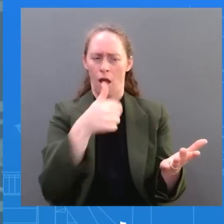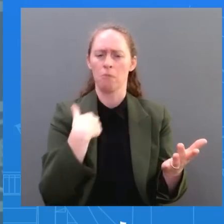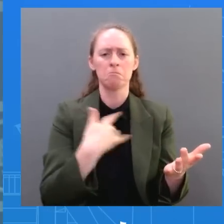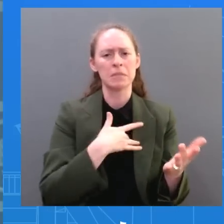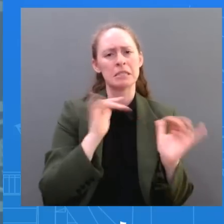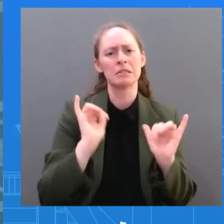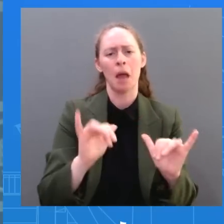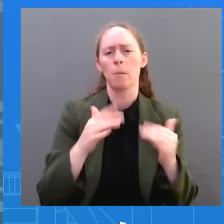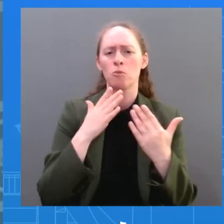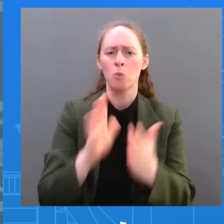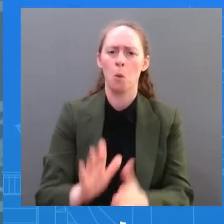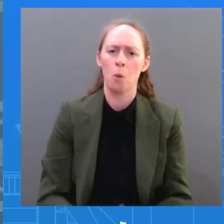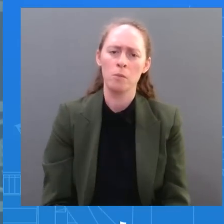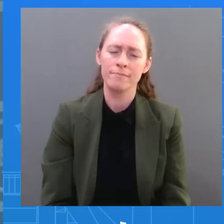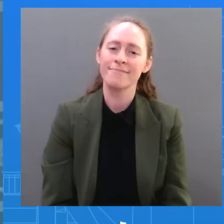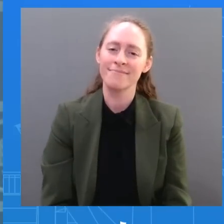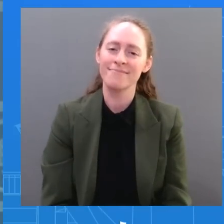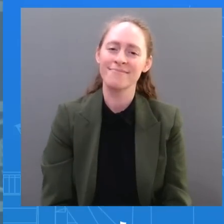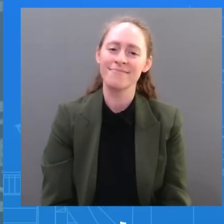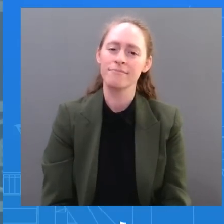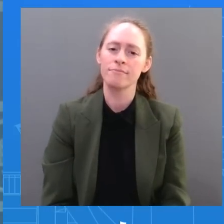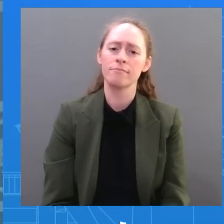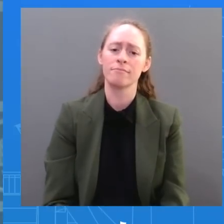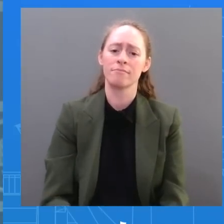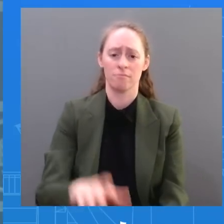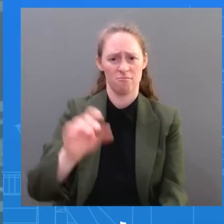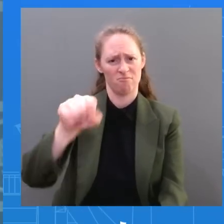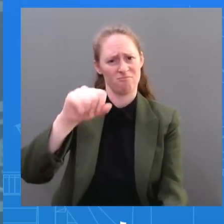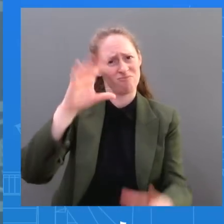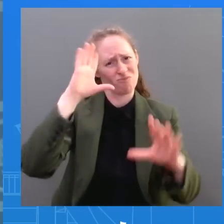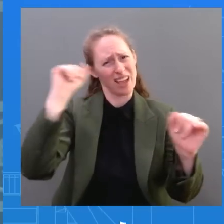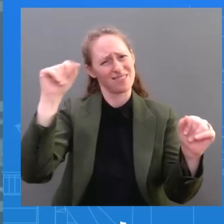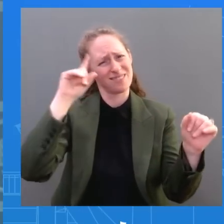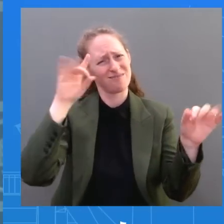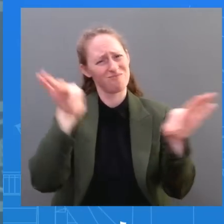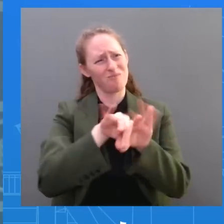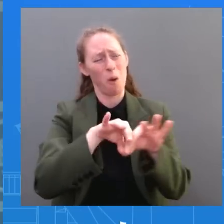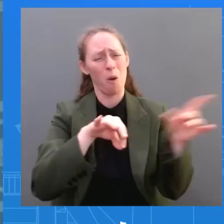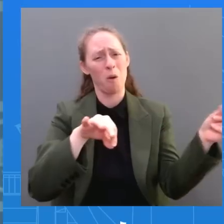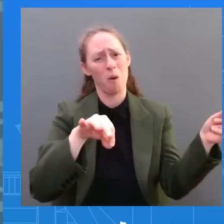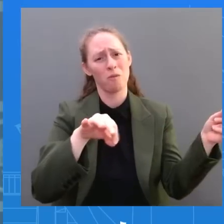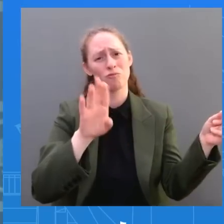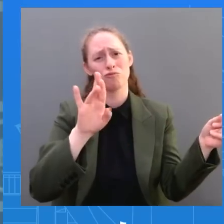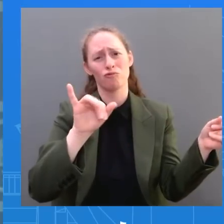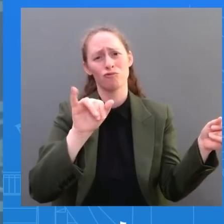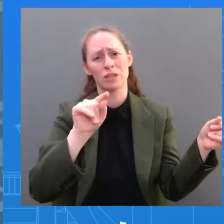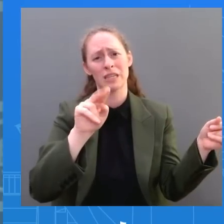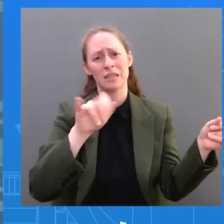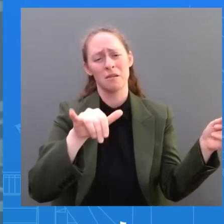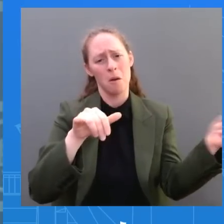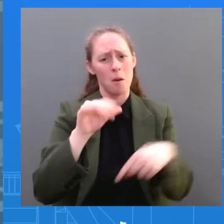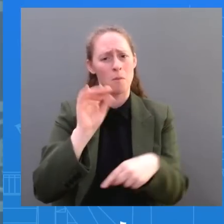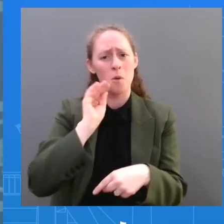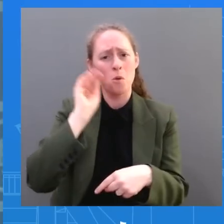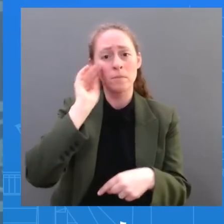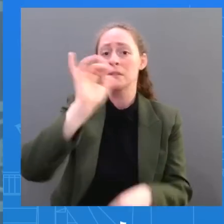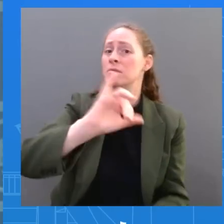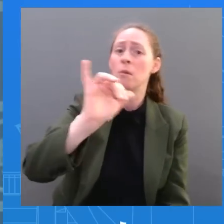just like we saw with Trevor Reed very -- very recently ago. And so we're going to continue to make that a priority,